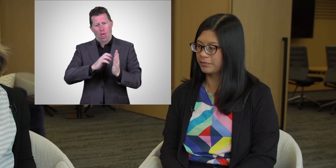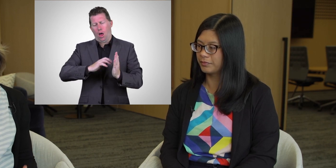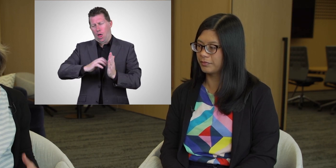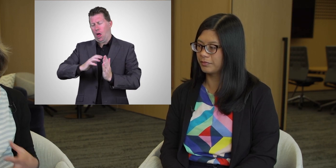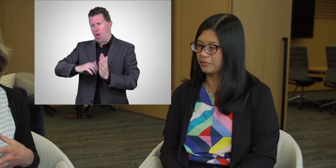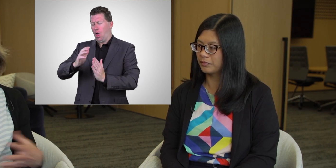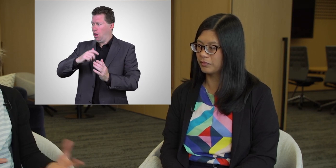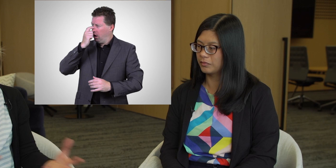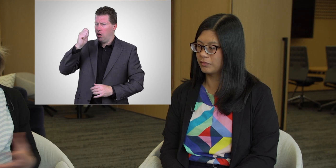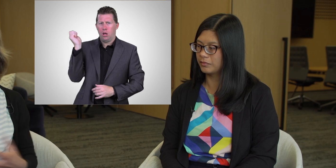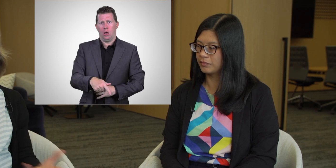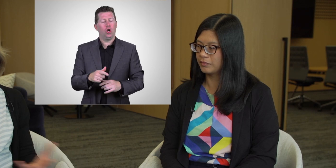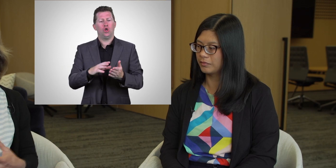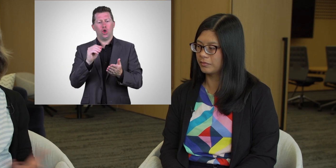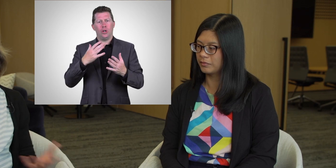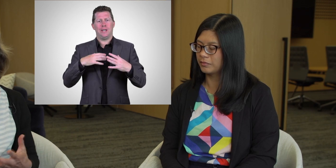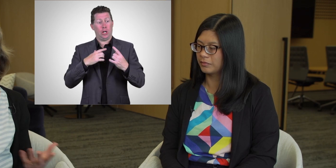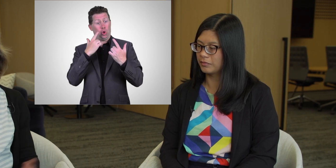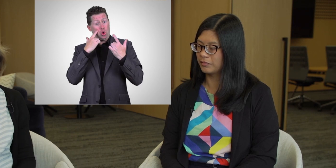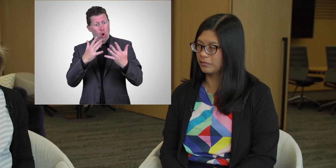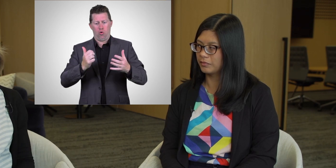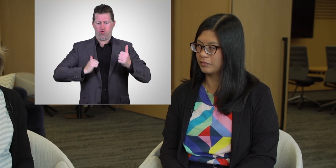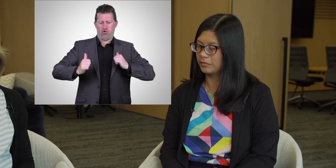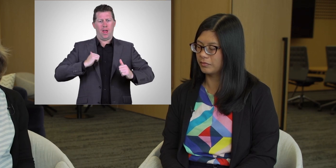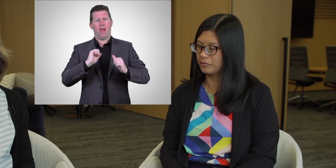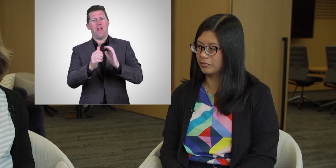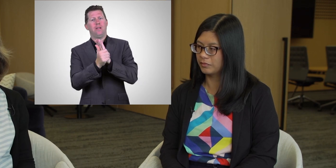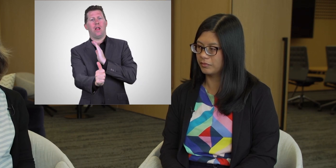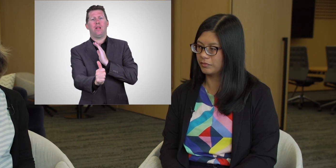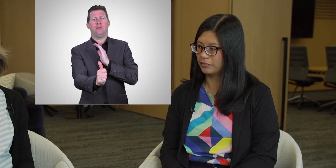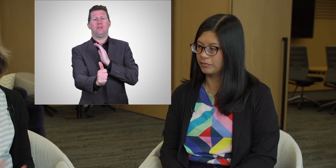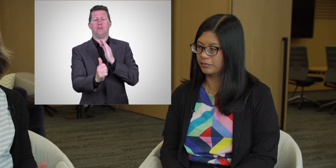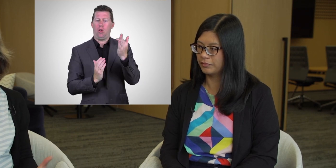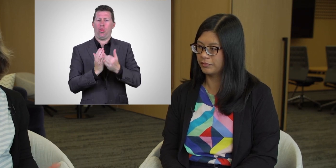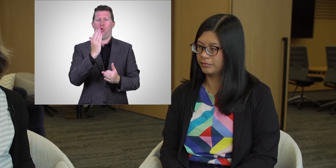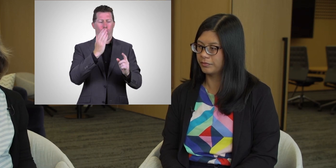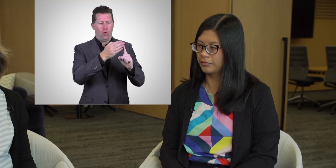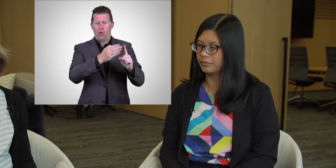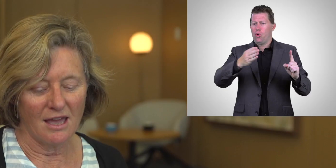but that students get to show their abilities in a variety of ways over the course of the assessment,